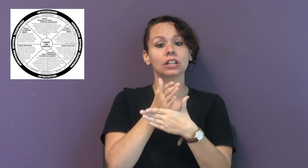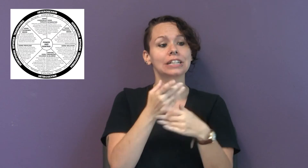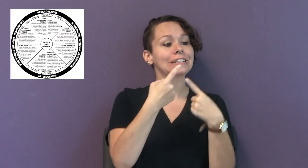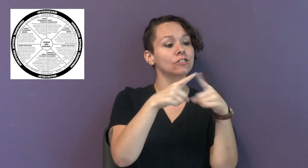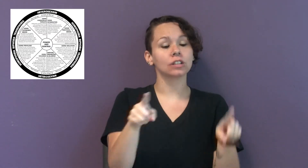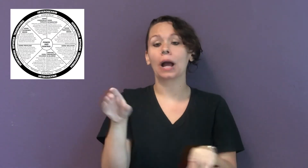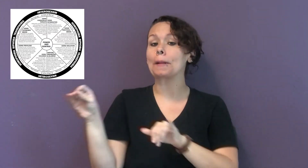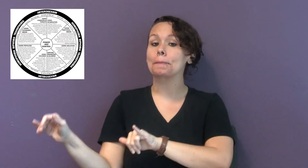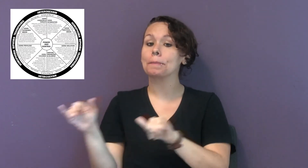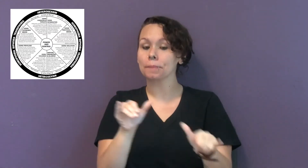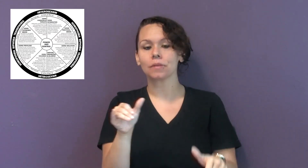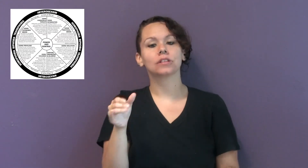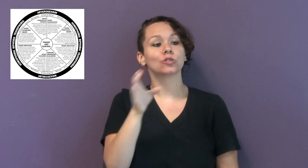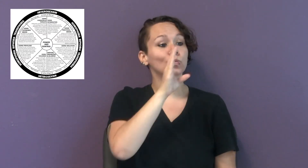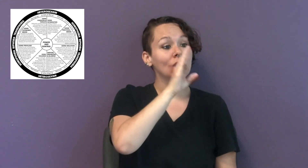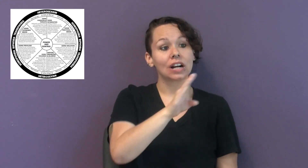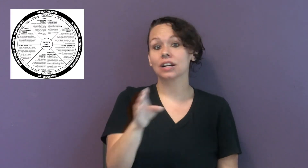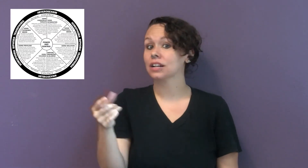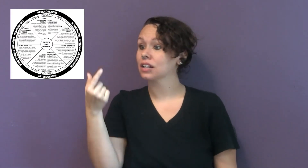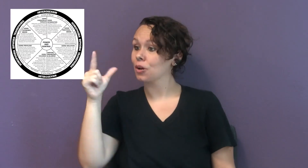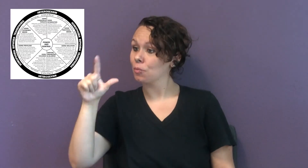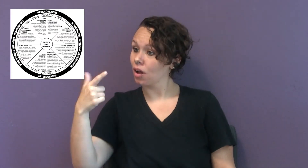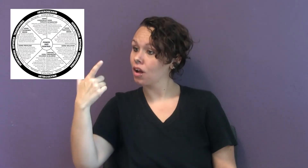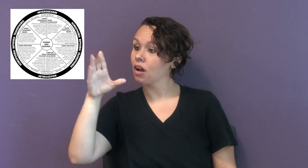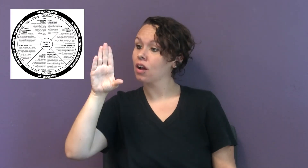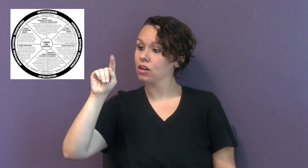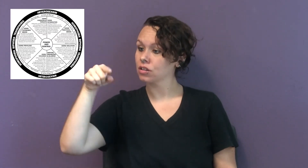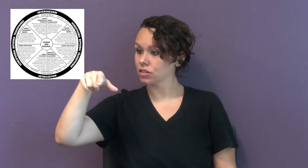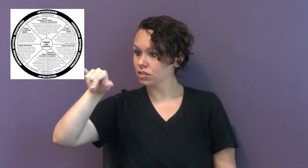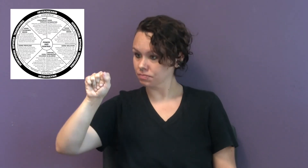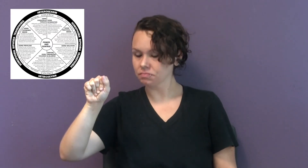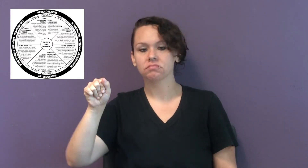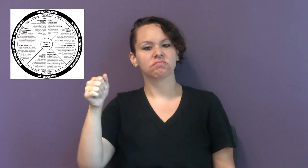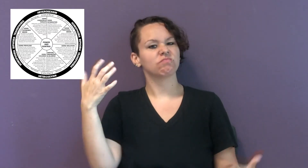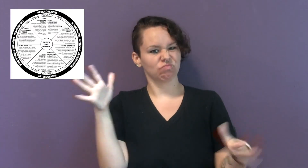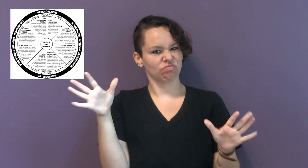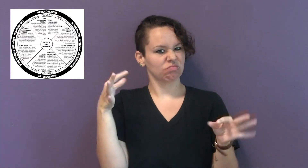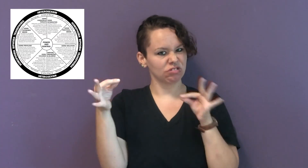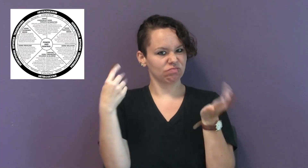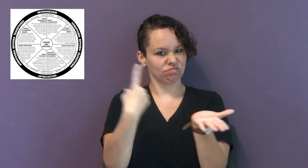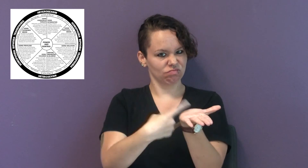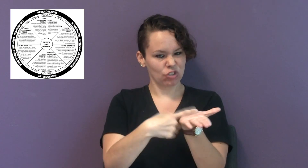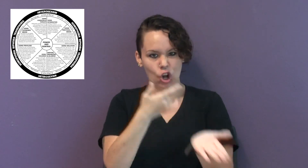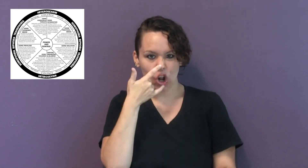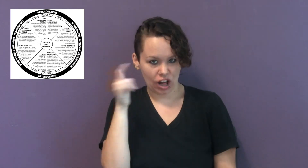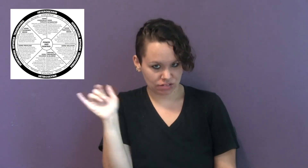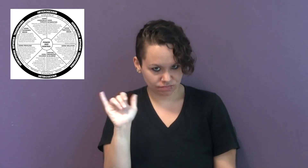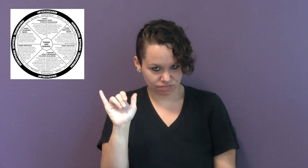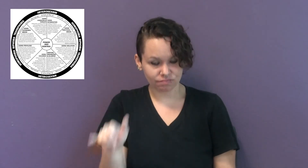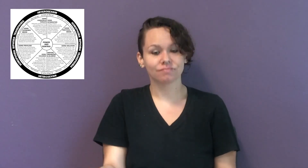You can see that there are both similarities and differences in heterosexual/cisgender and LGBTQIA relationships.